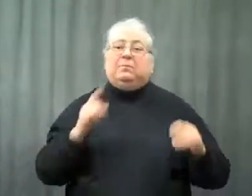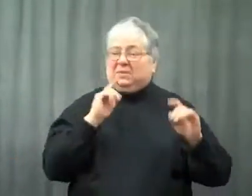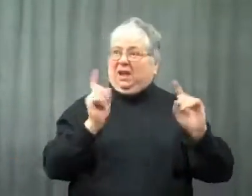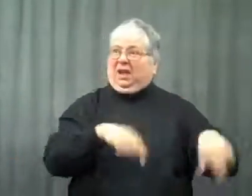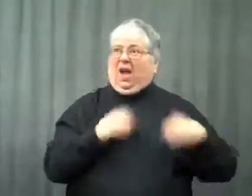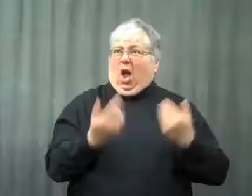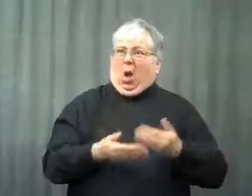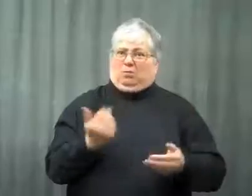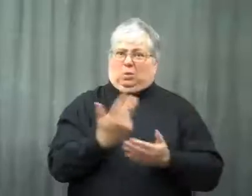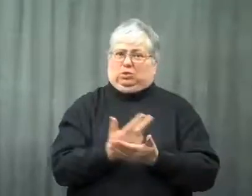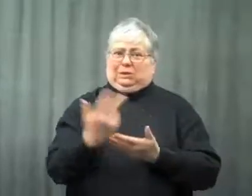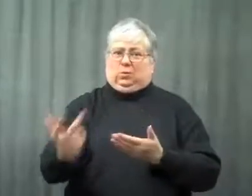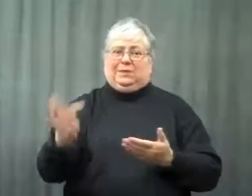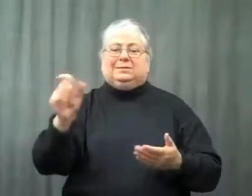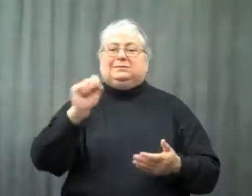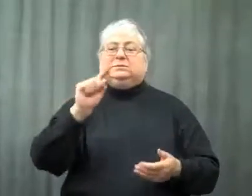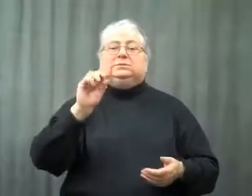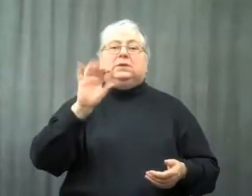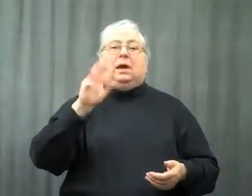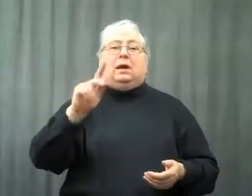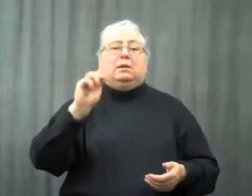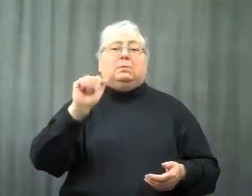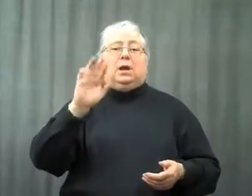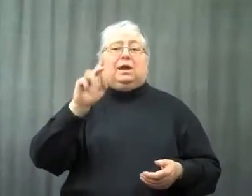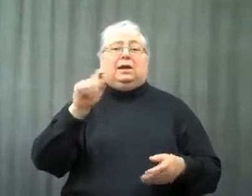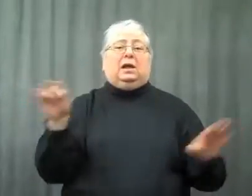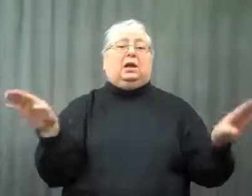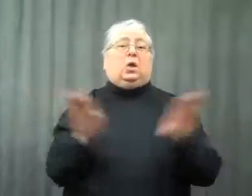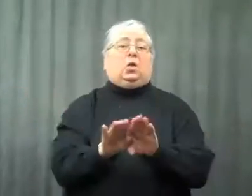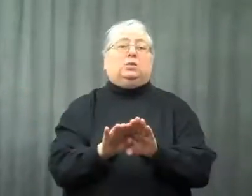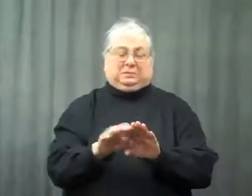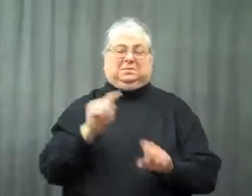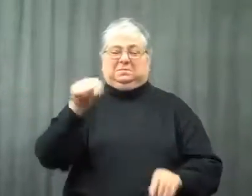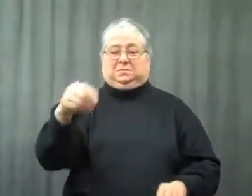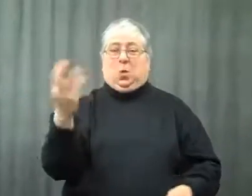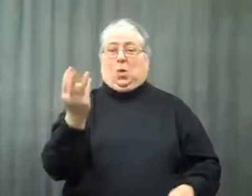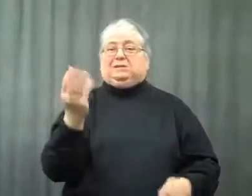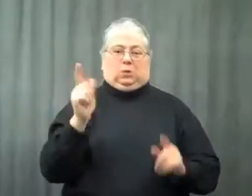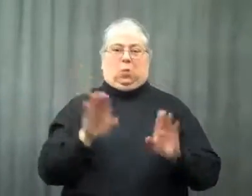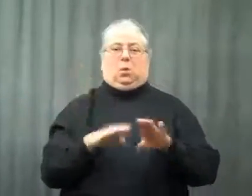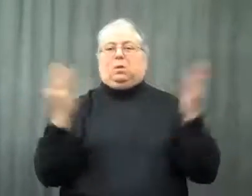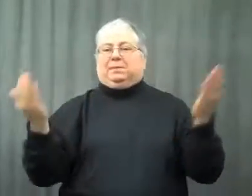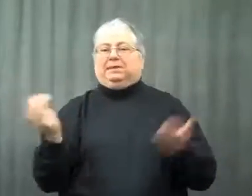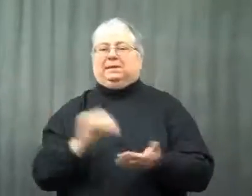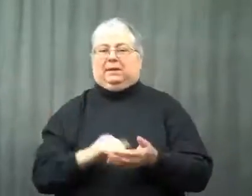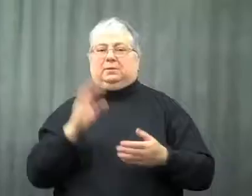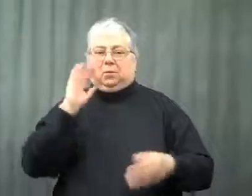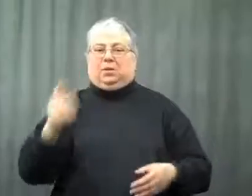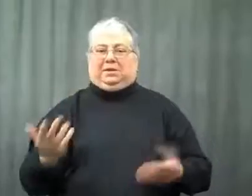The stock market has been closed for nearly 3 weeks. It will reopen Wednesday.